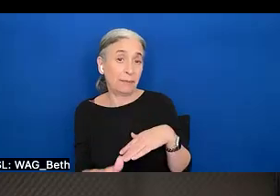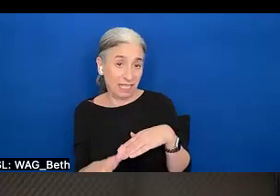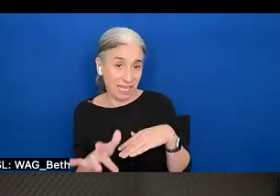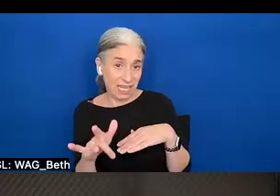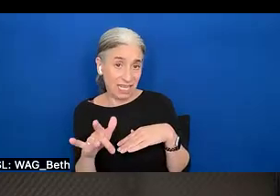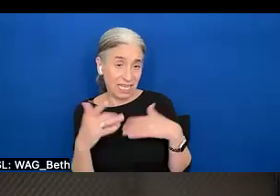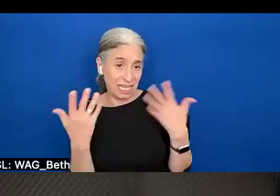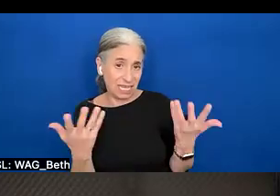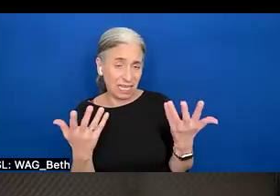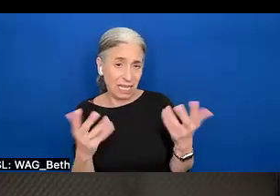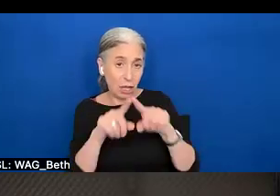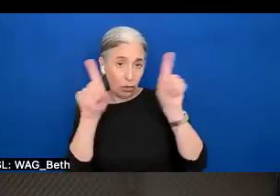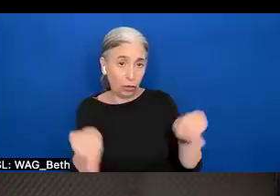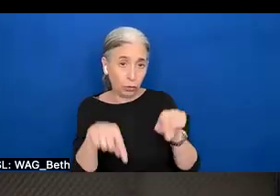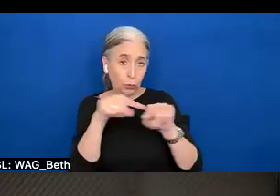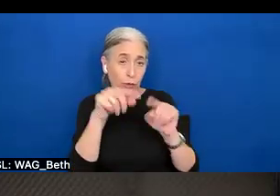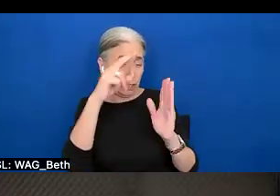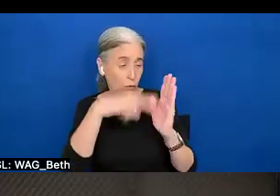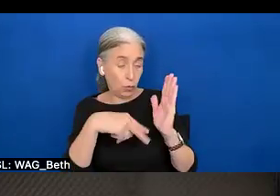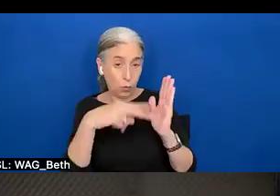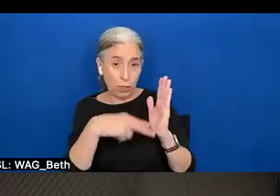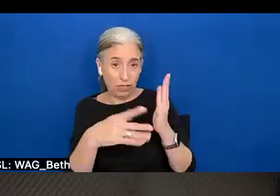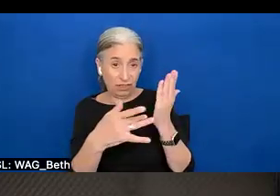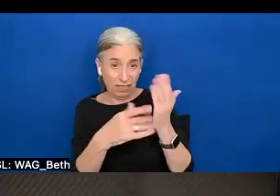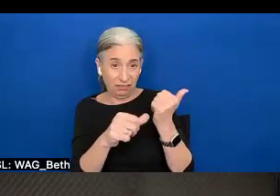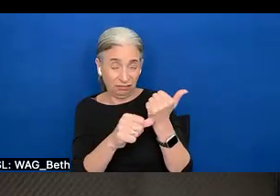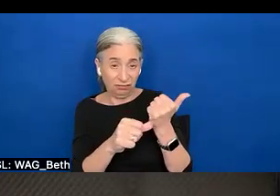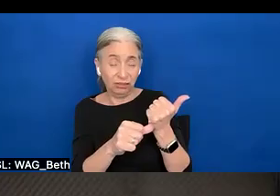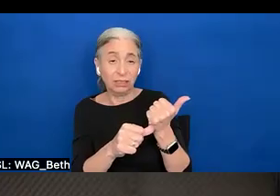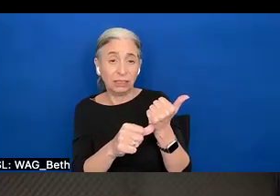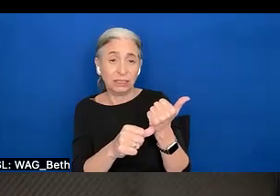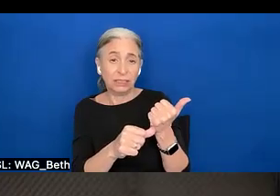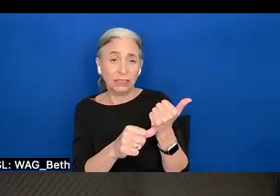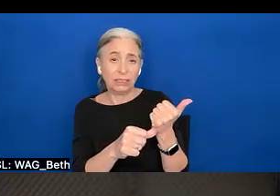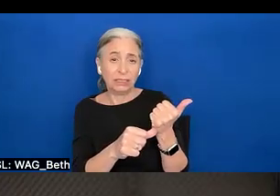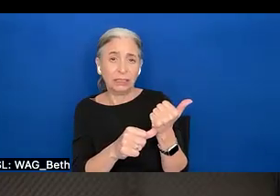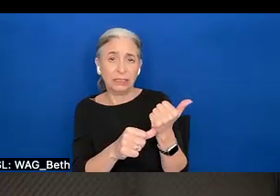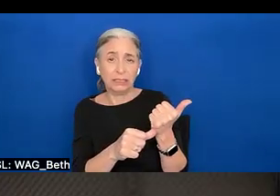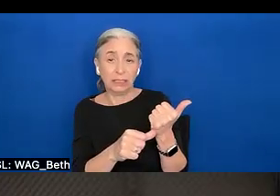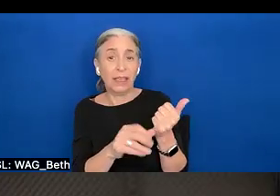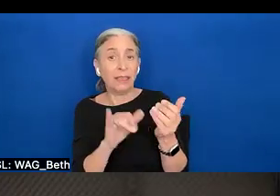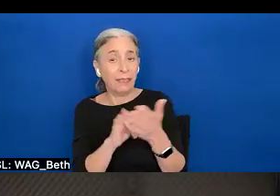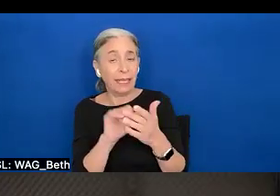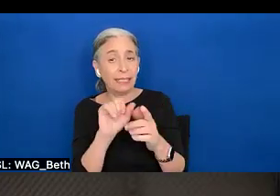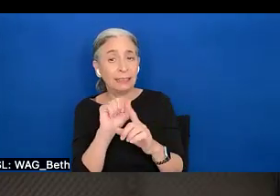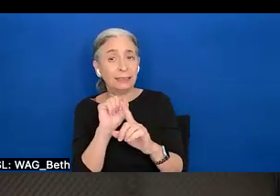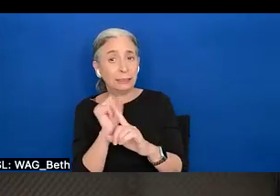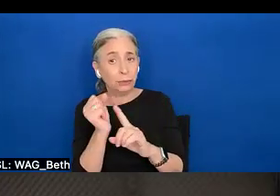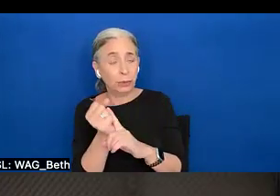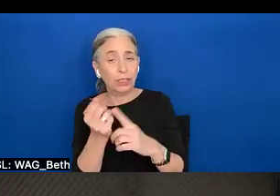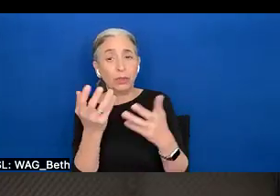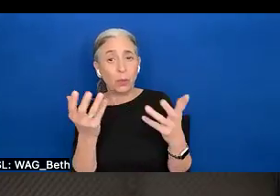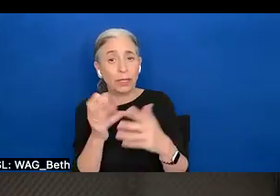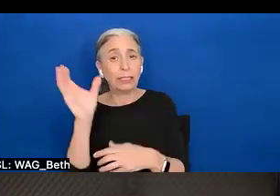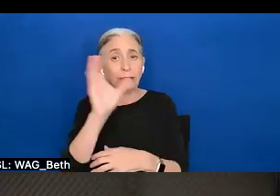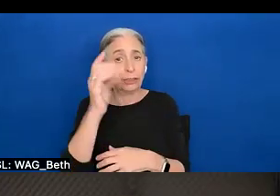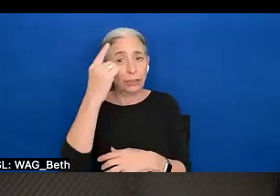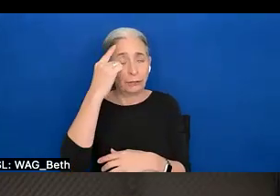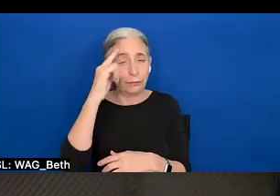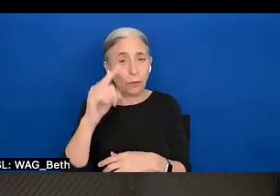The screen reader is, in that case, searching for the